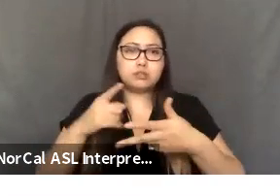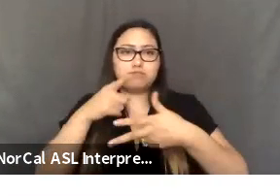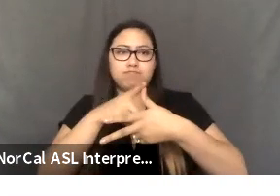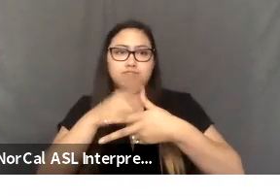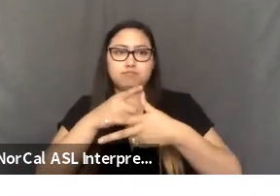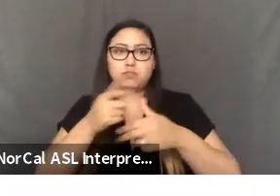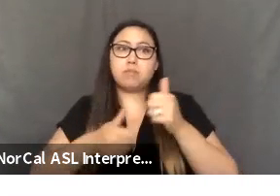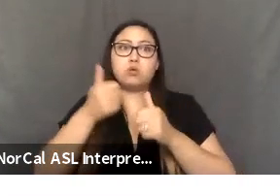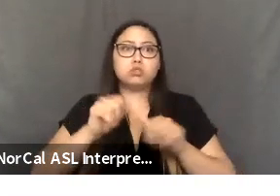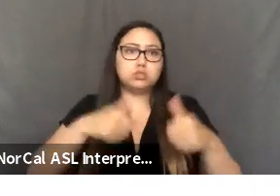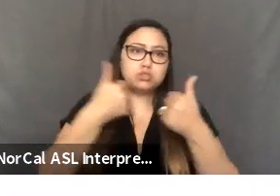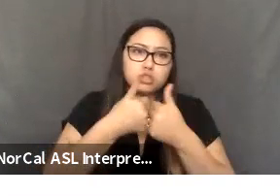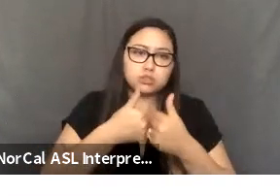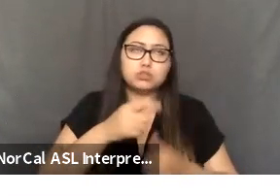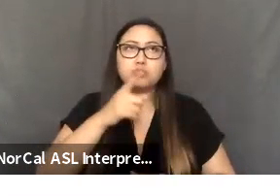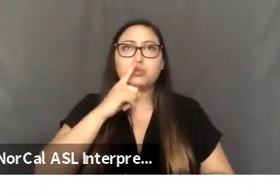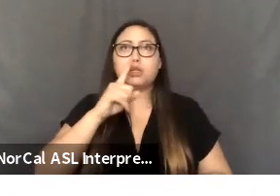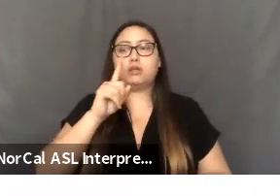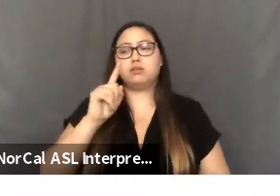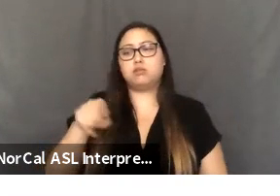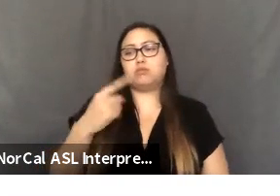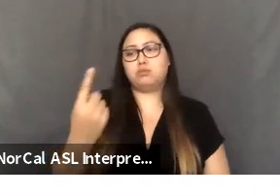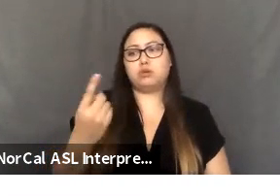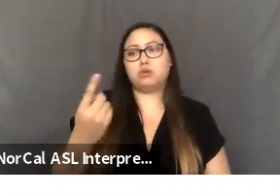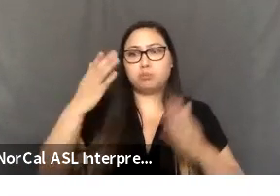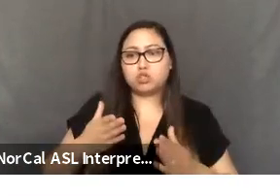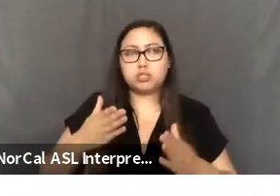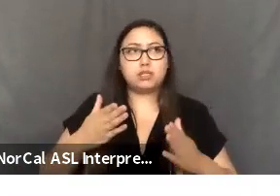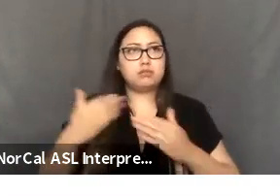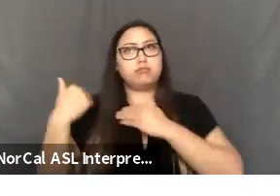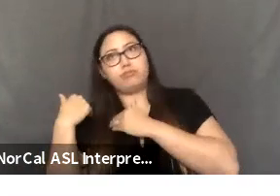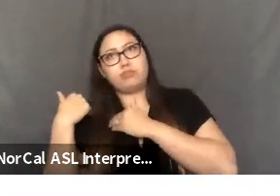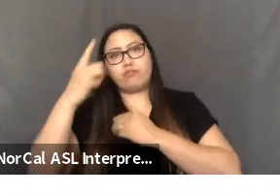where they were really the only person reading those efforts and didn't have much support,